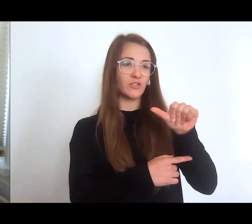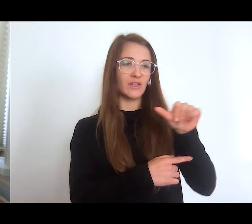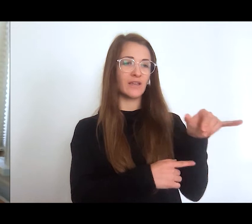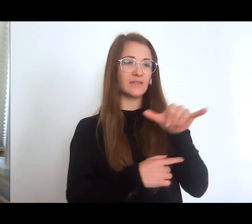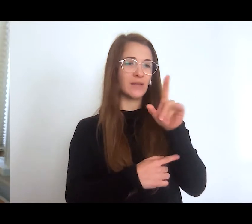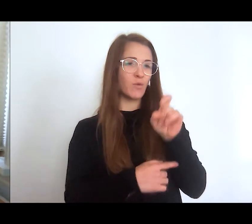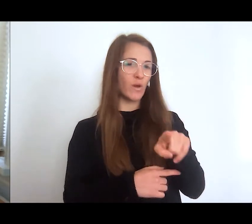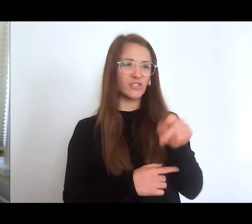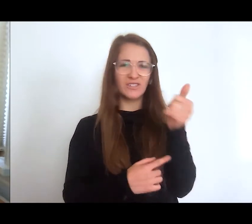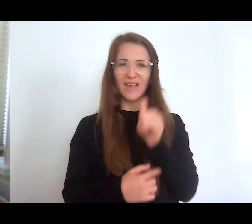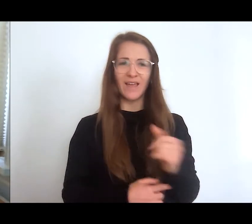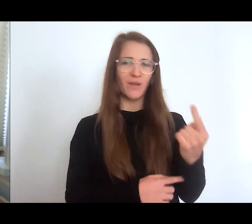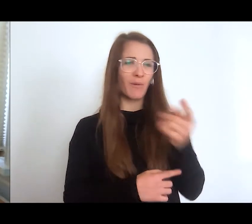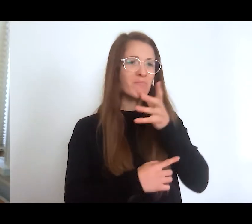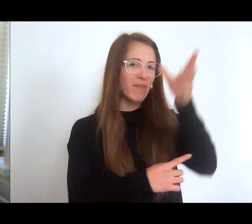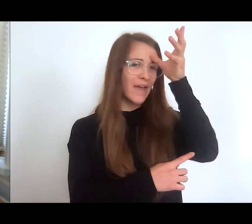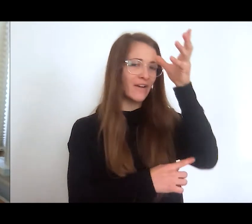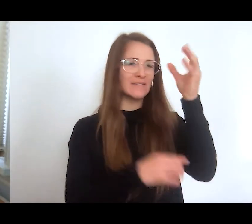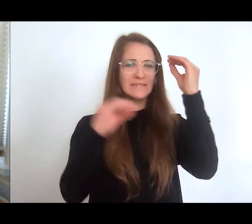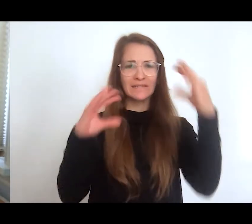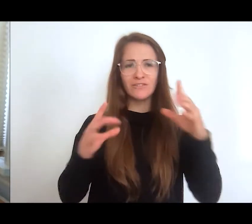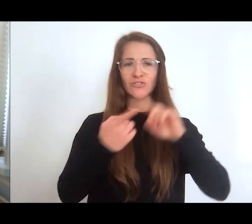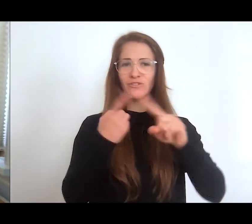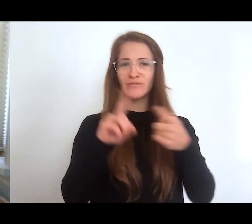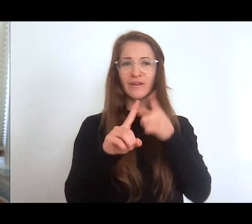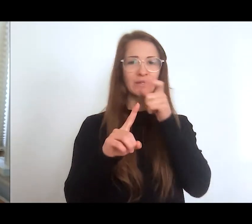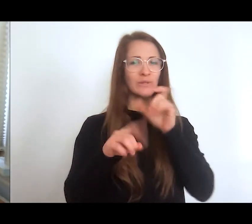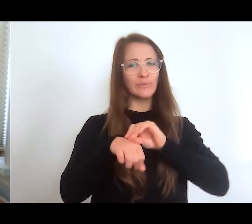AND VIRGINIA, SAME YES, ANY